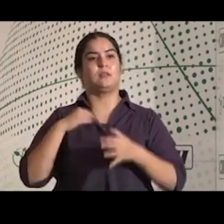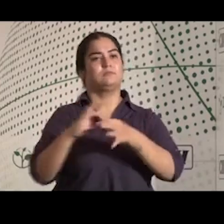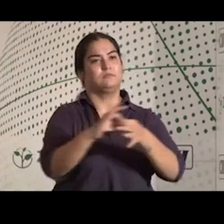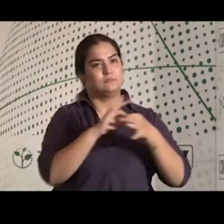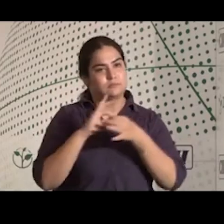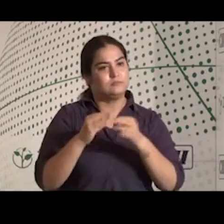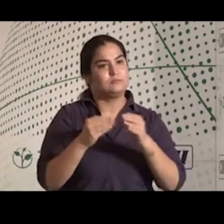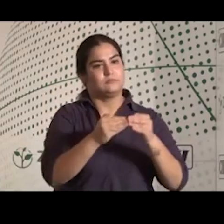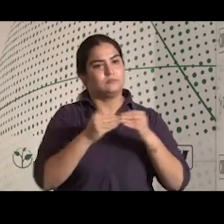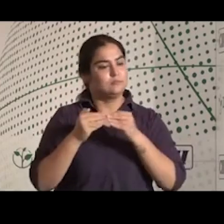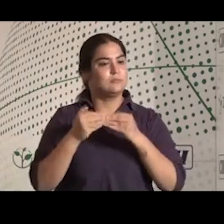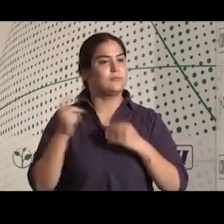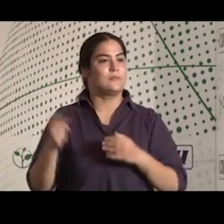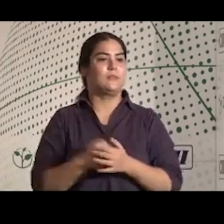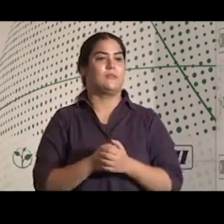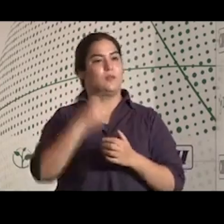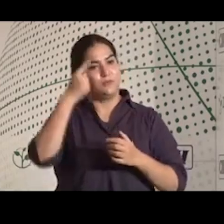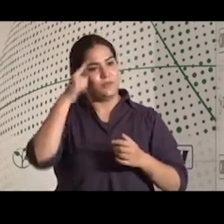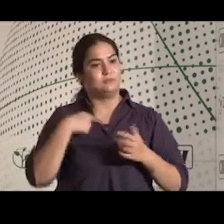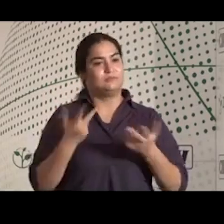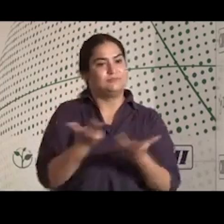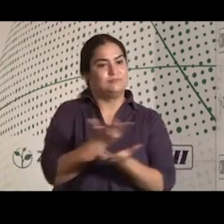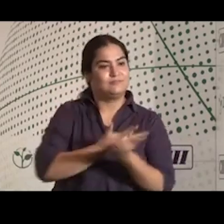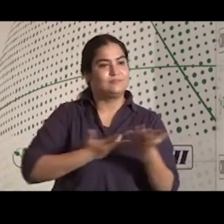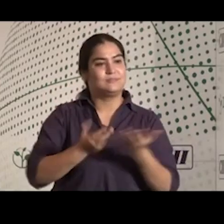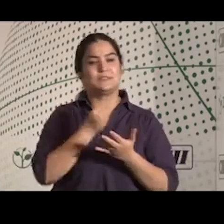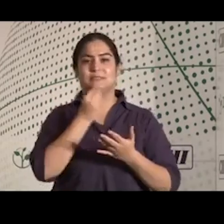and it's been wonderful interacting with all of you over these two days. Thank you.